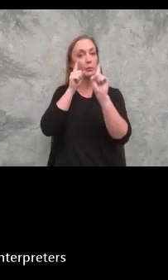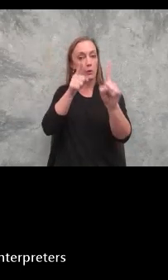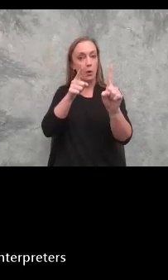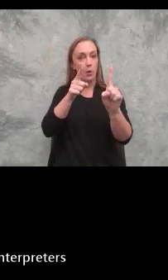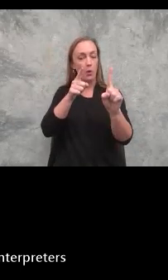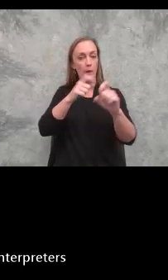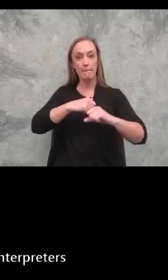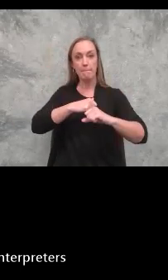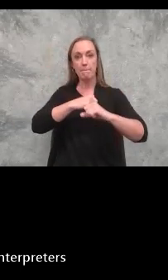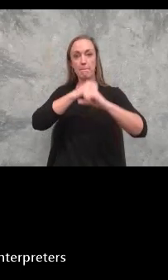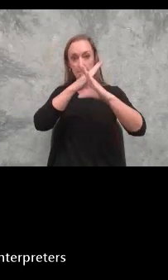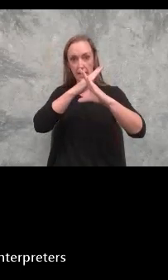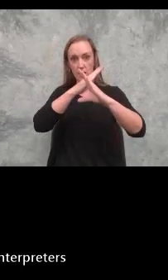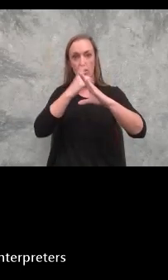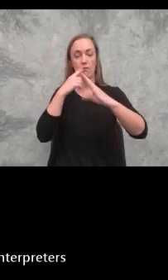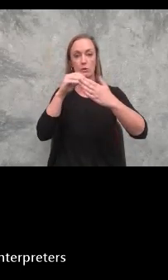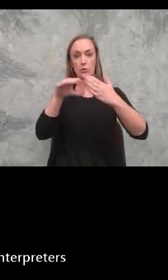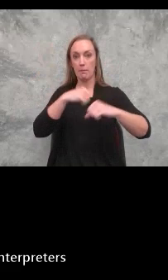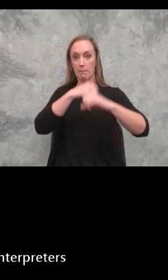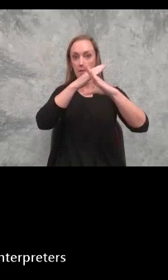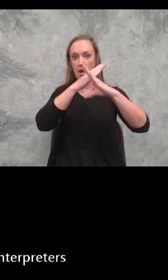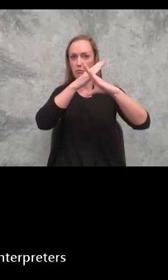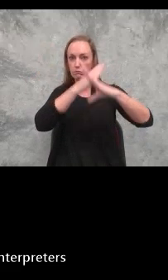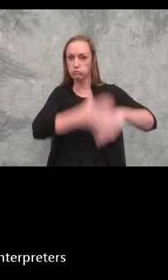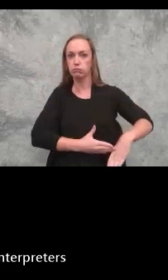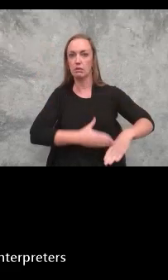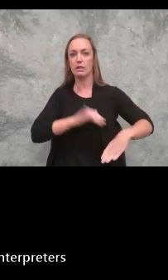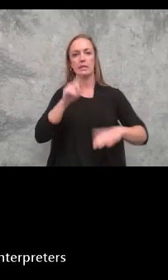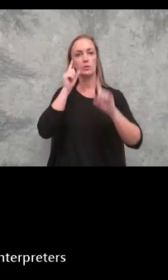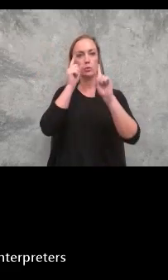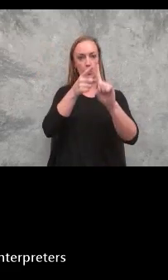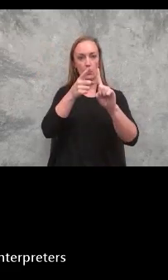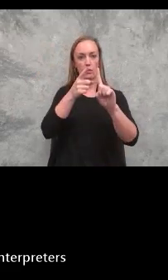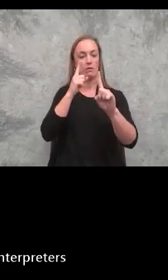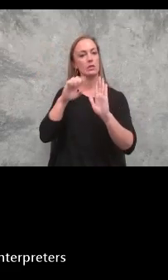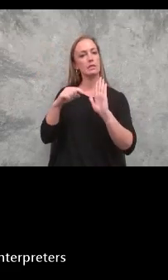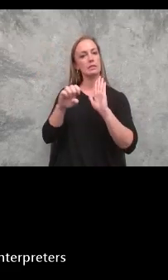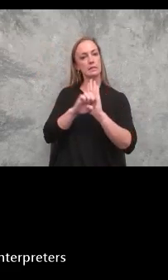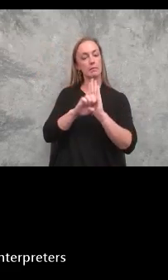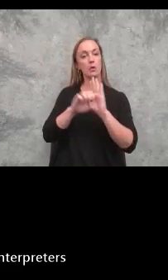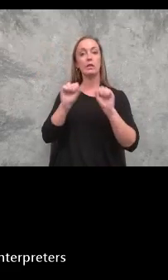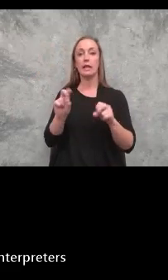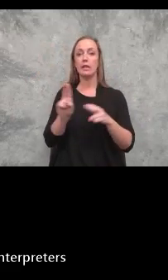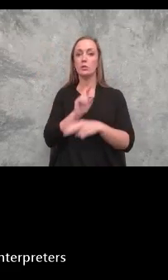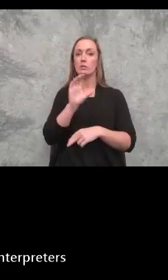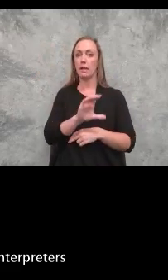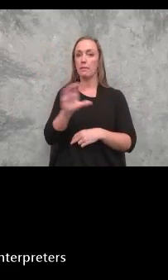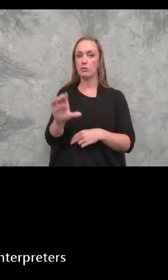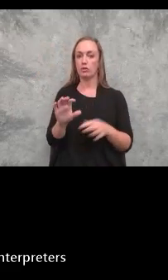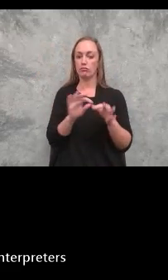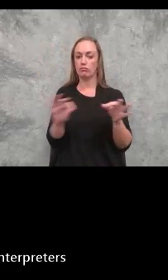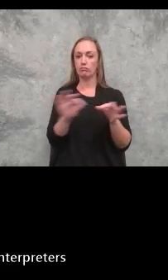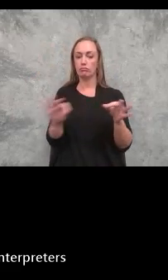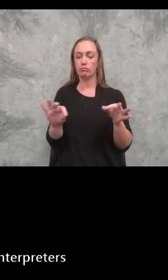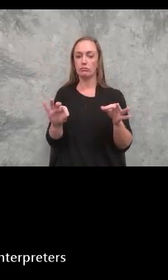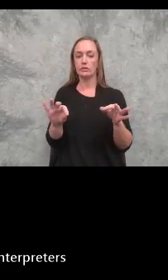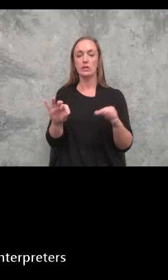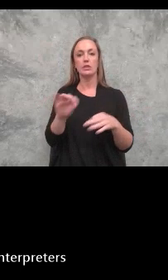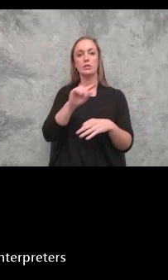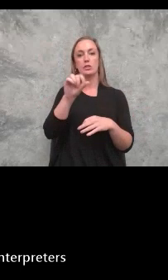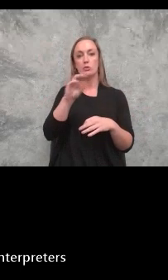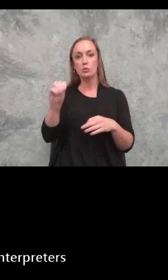the barriers surrounding students. For example, you can use captions: use Zoom or Google Slides